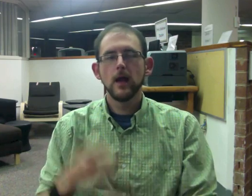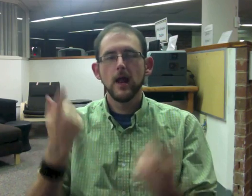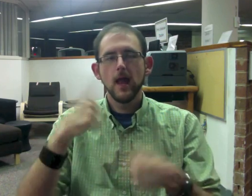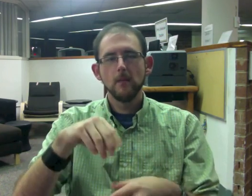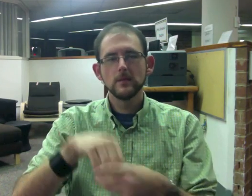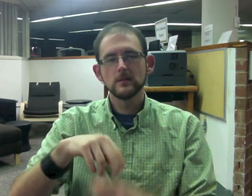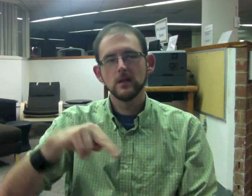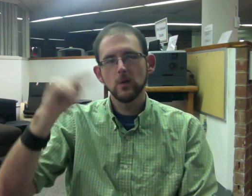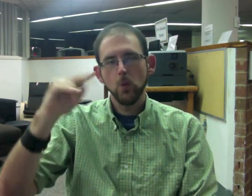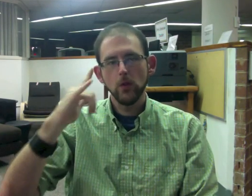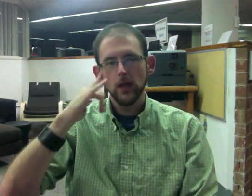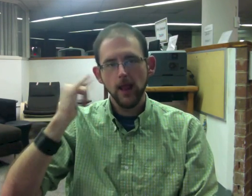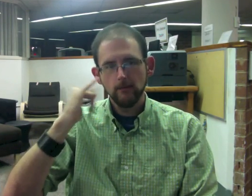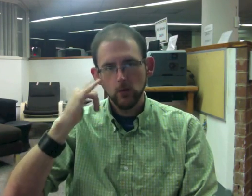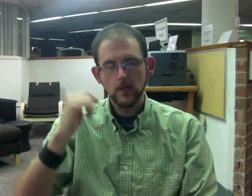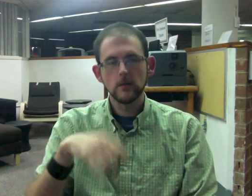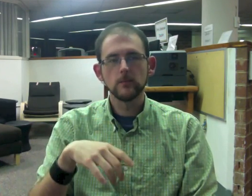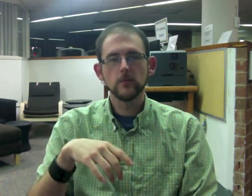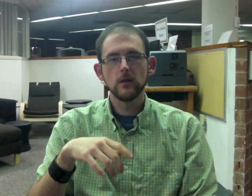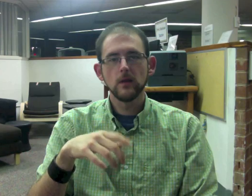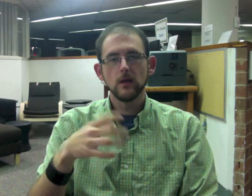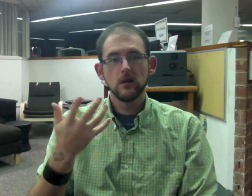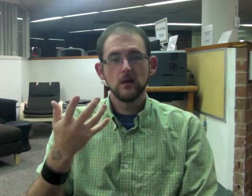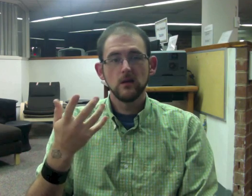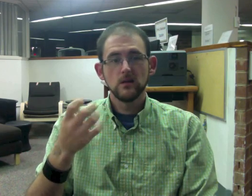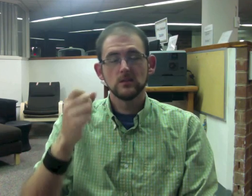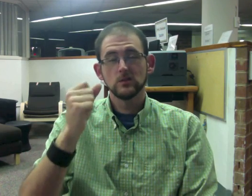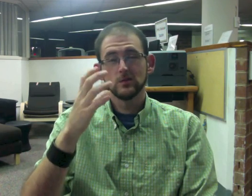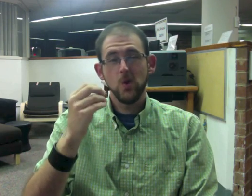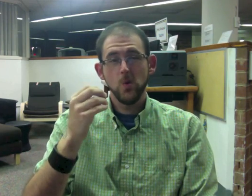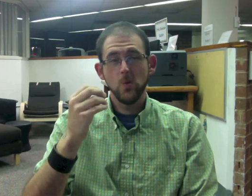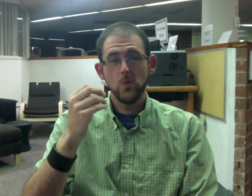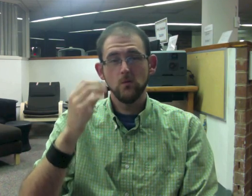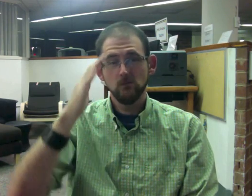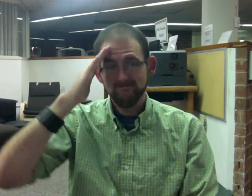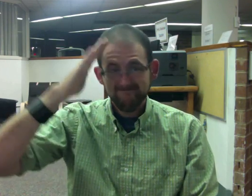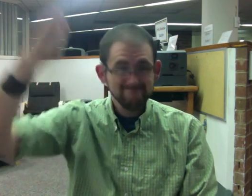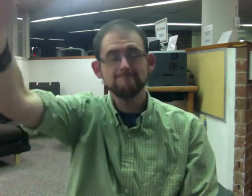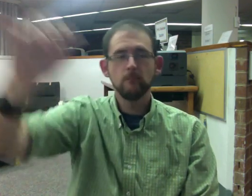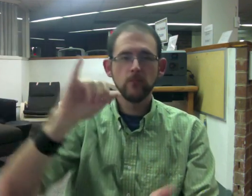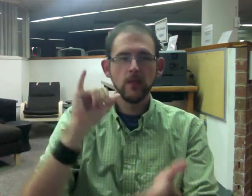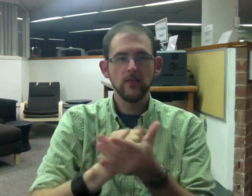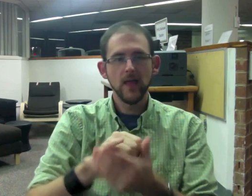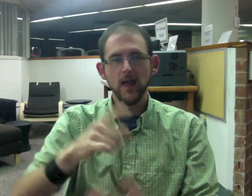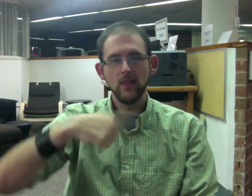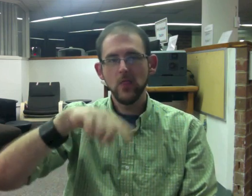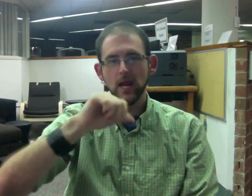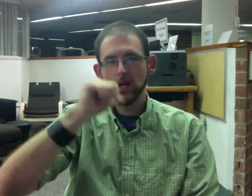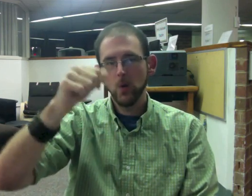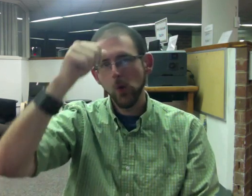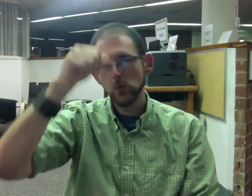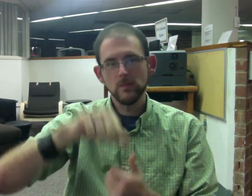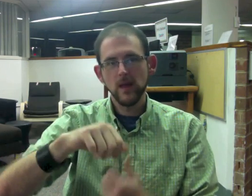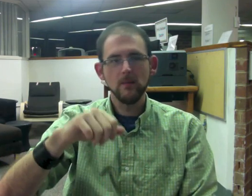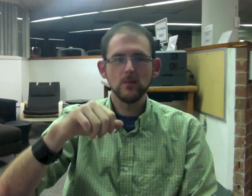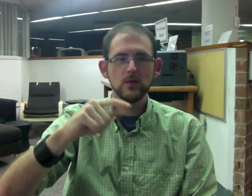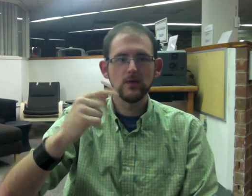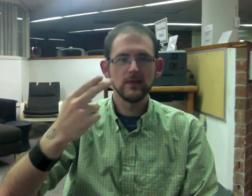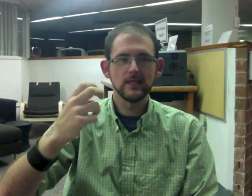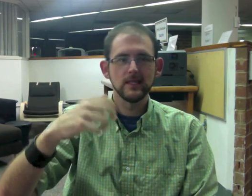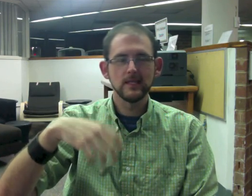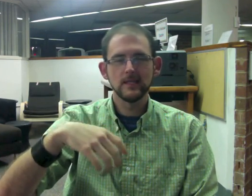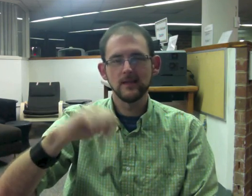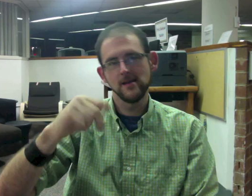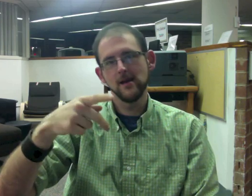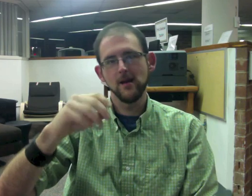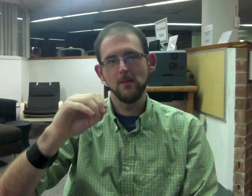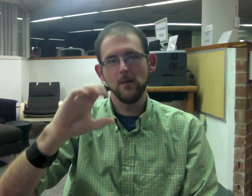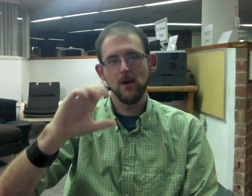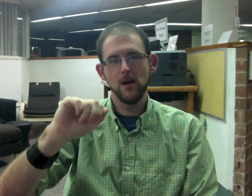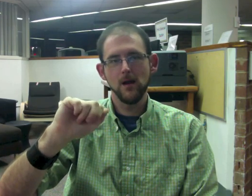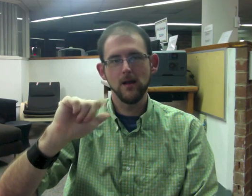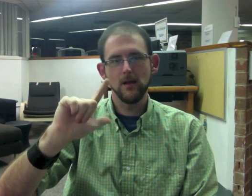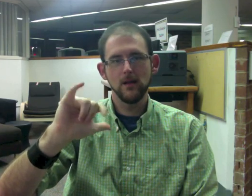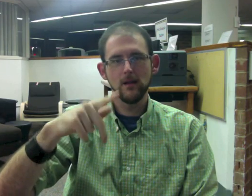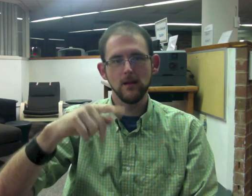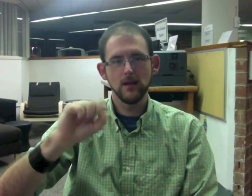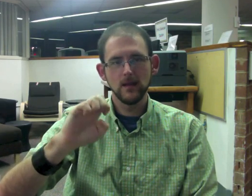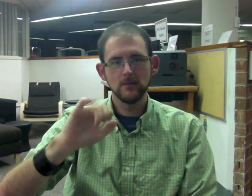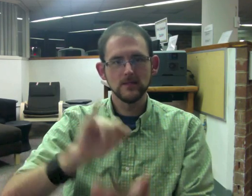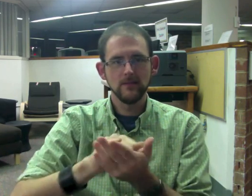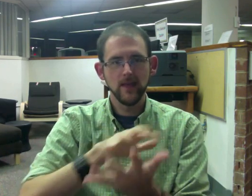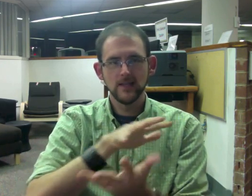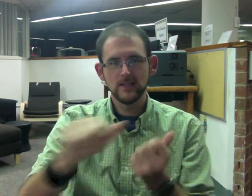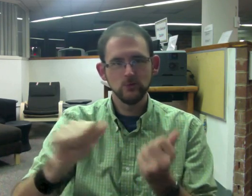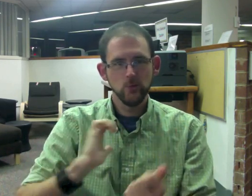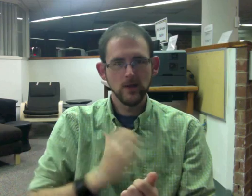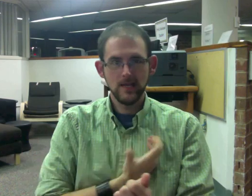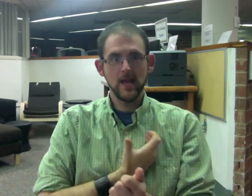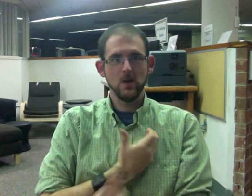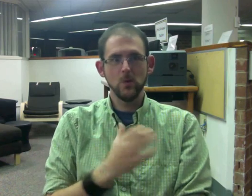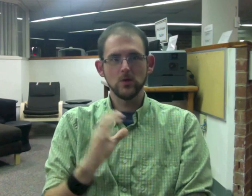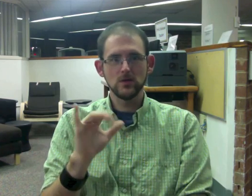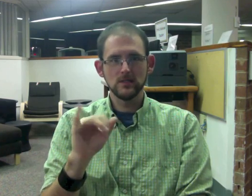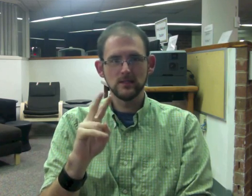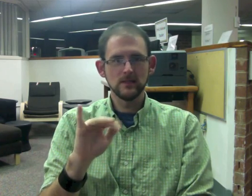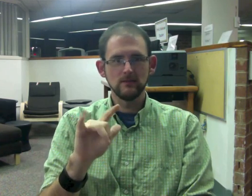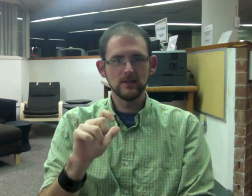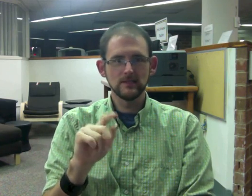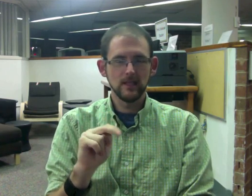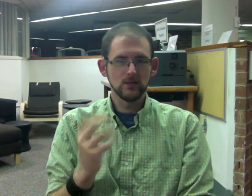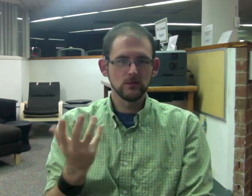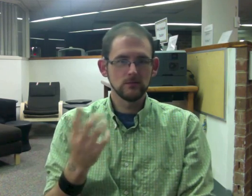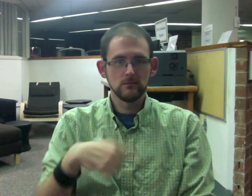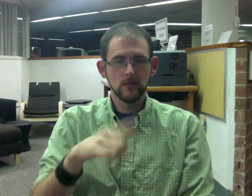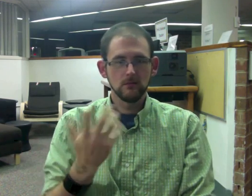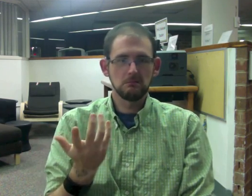It takes place in Northern California, so far off that they don't even remember the apocalypse that destroyed our civilization.